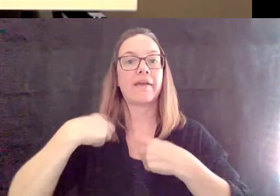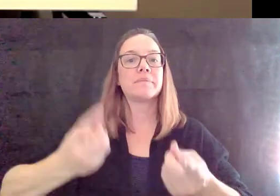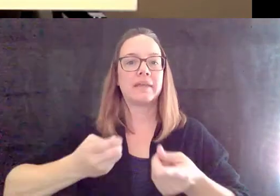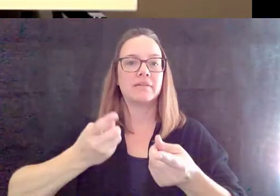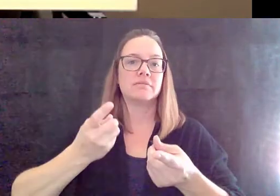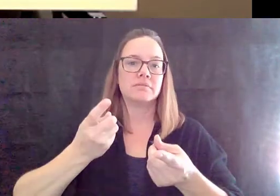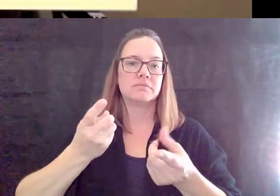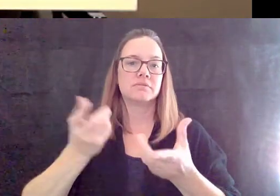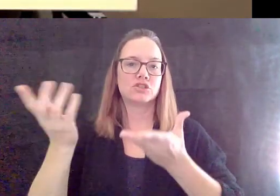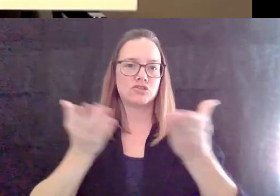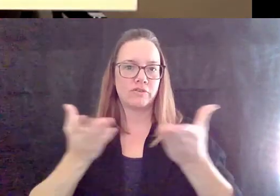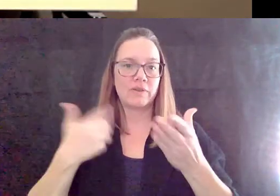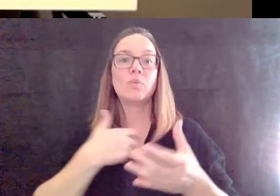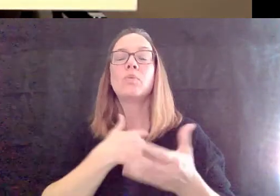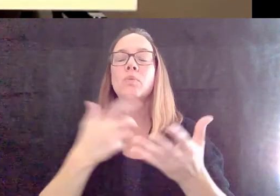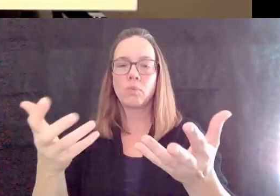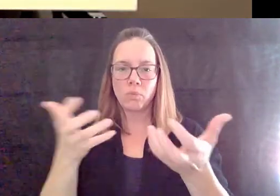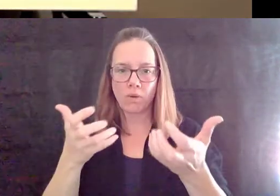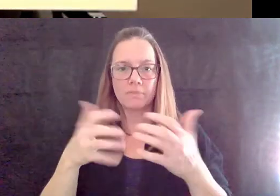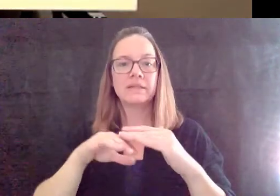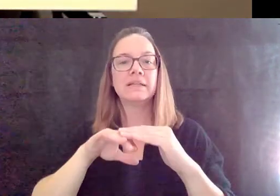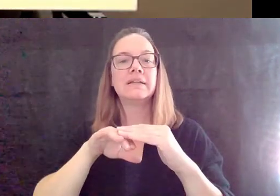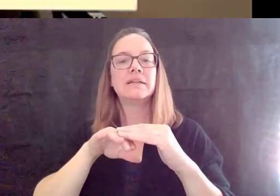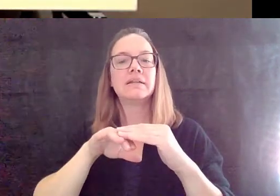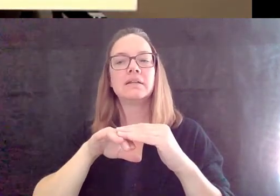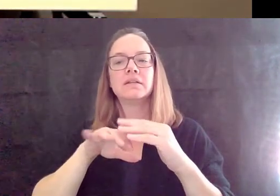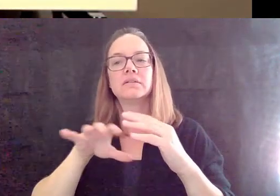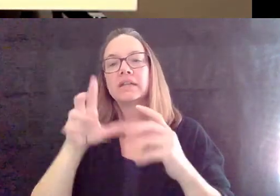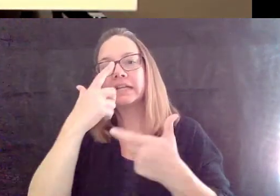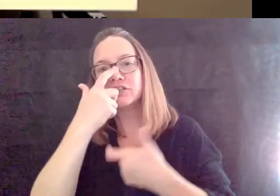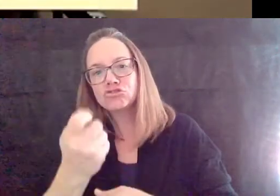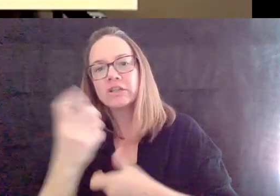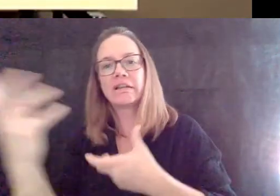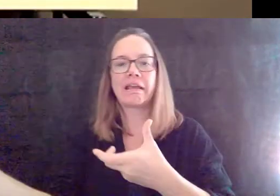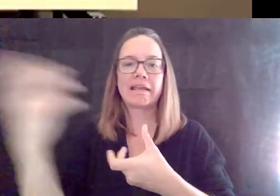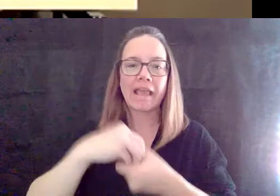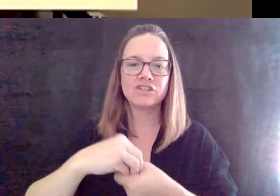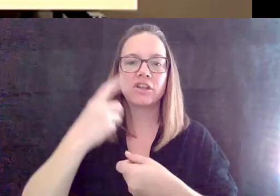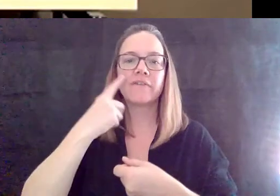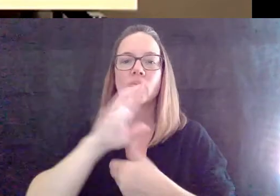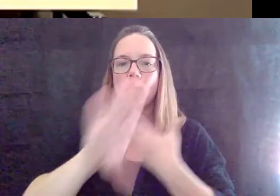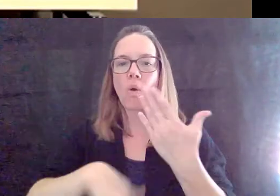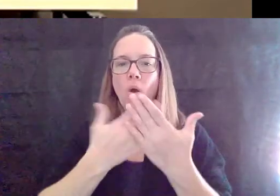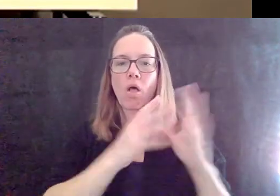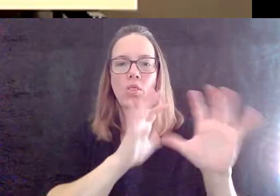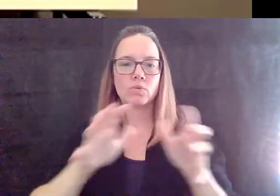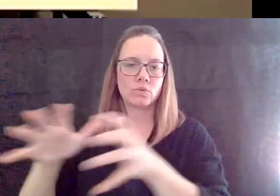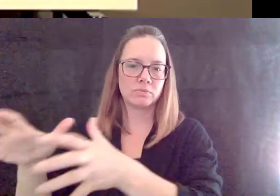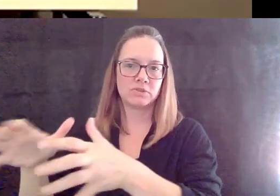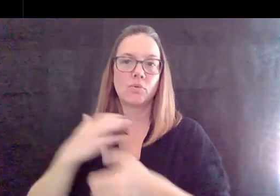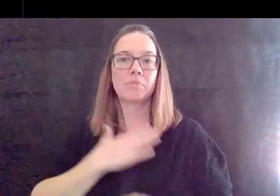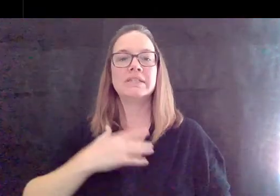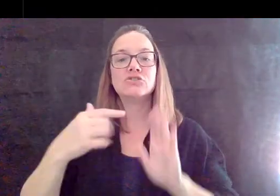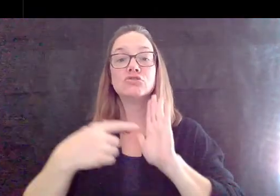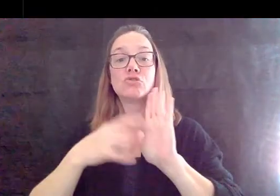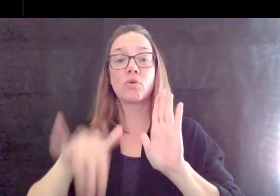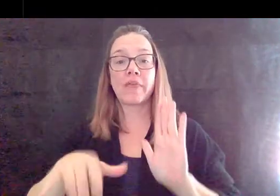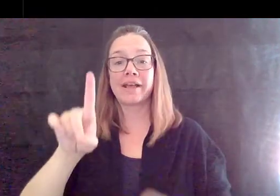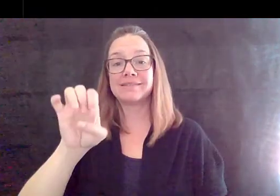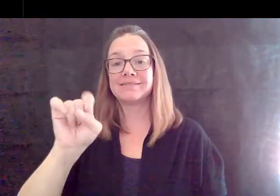have served and wanted to make it accessible and interesting and engaging for all those groups. So if you could show the desktop version please.